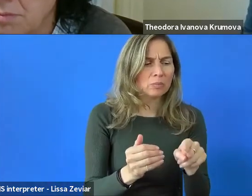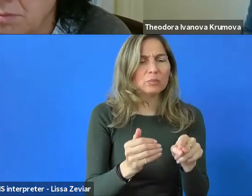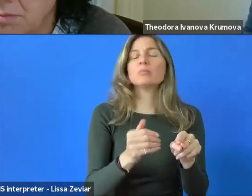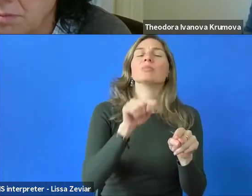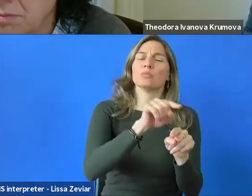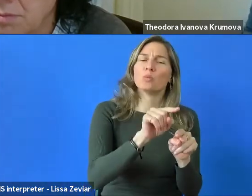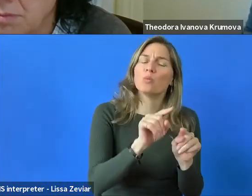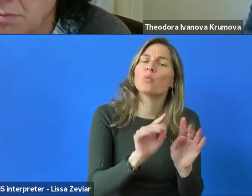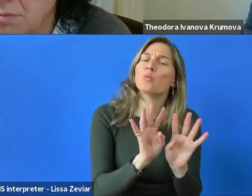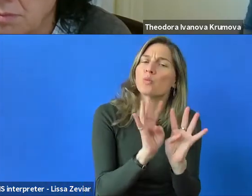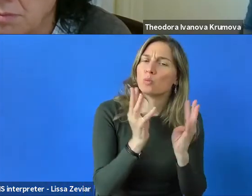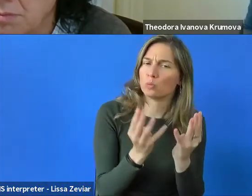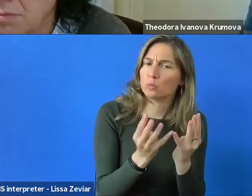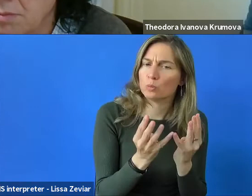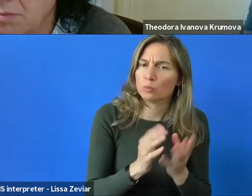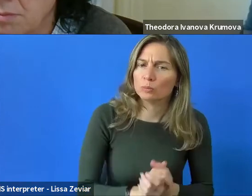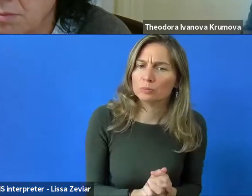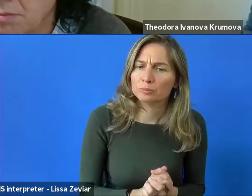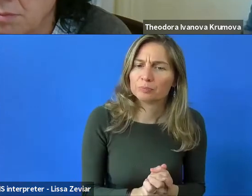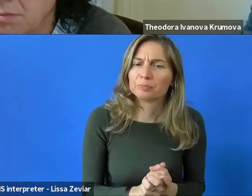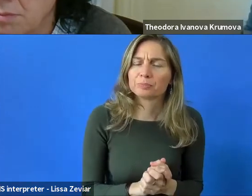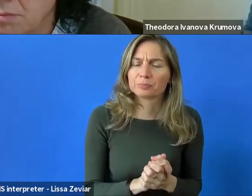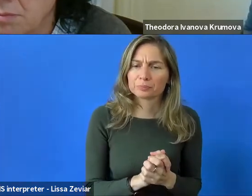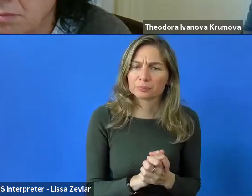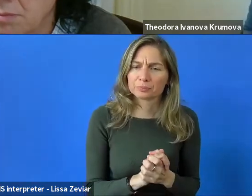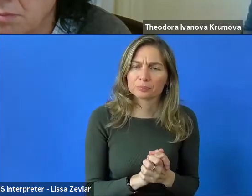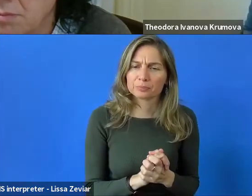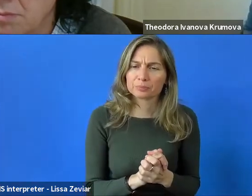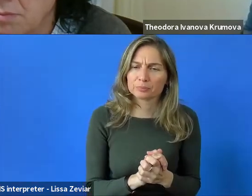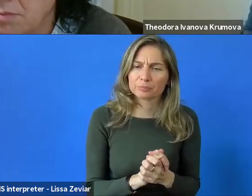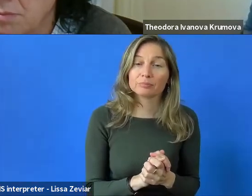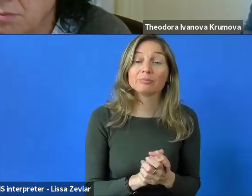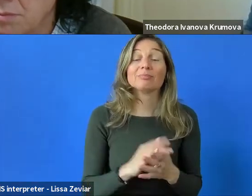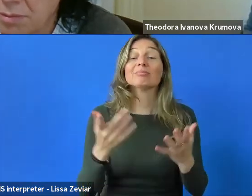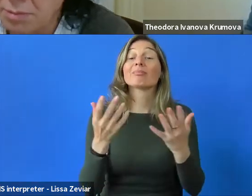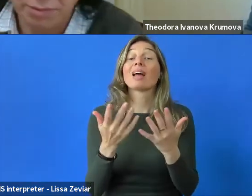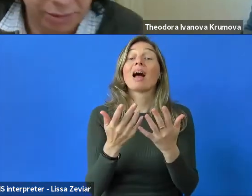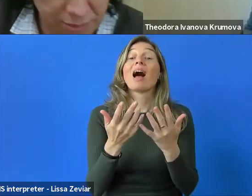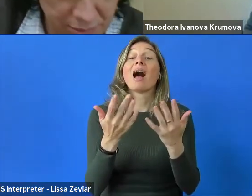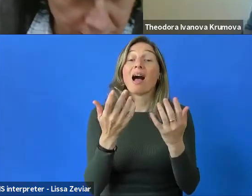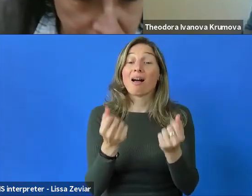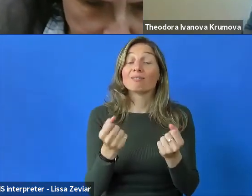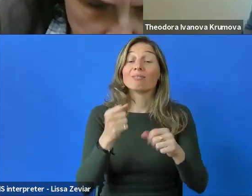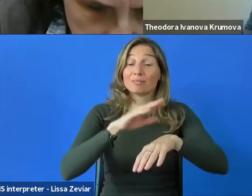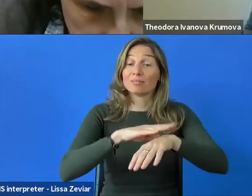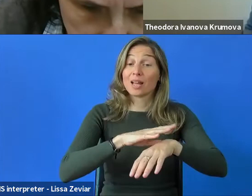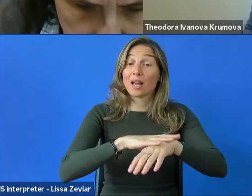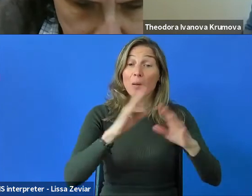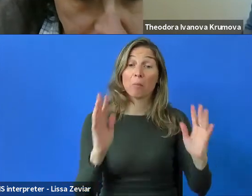They have meeting time, respectively 10 days per year for the working groups on communication